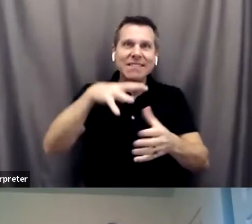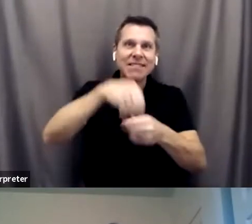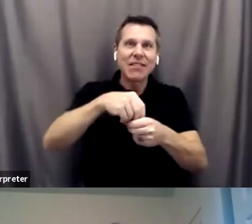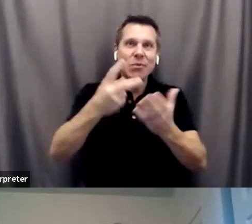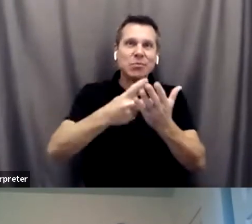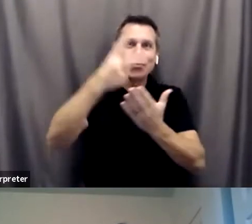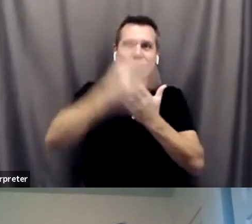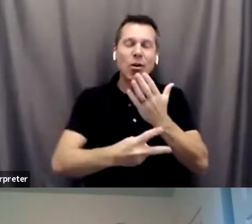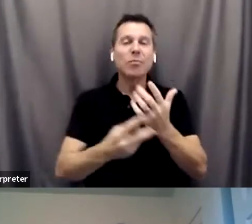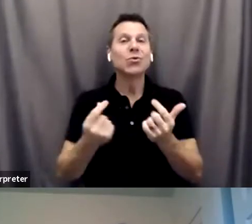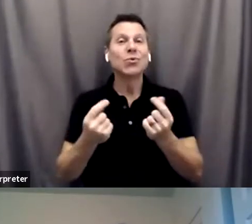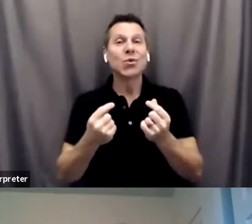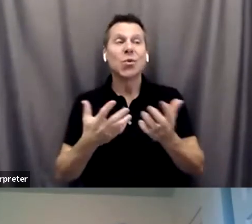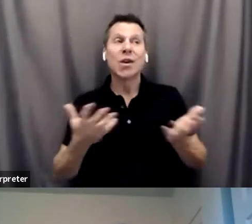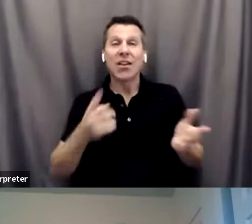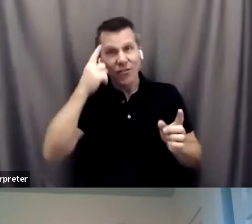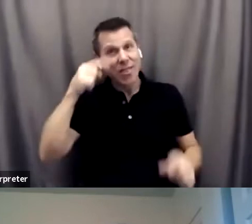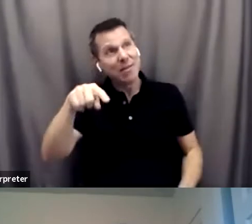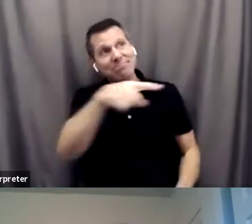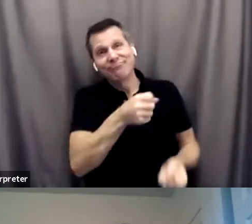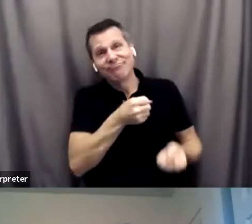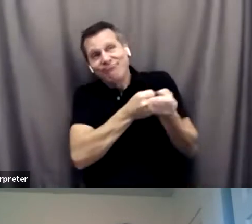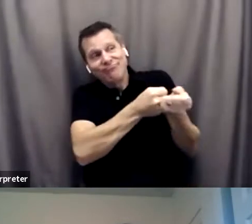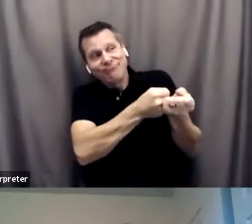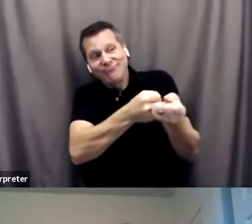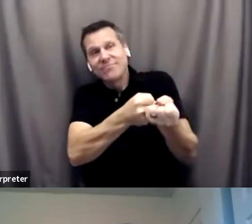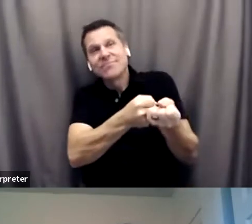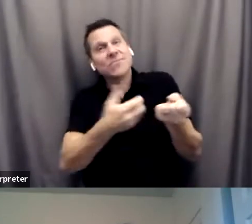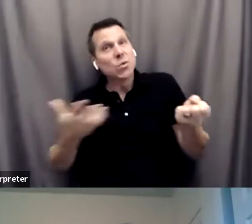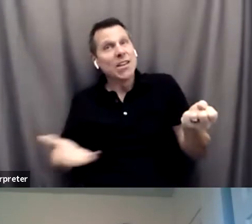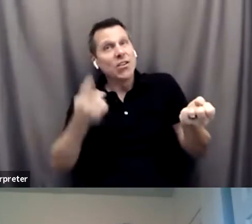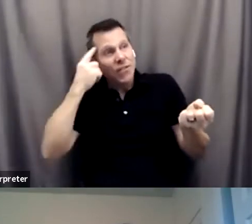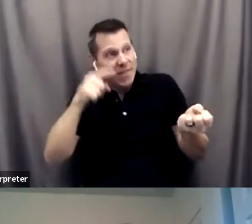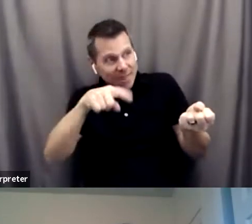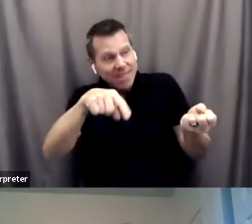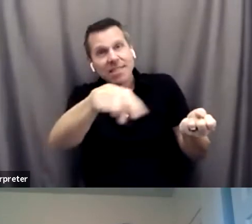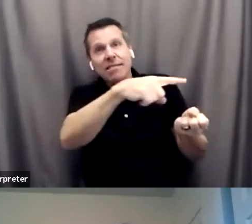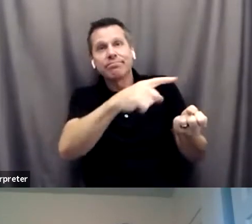here for our students first and foremost, that's, you know, what we signed up for to help our students out so you know, if we can